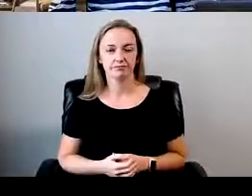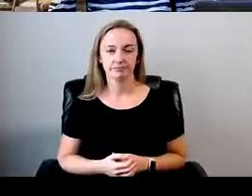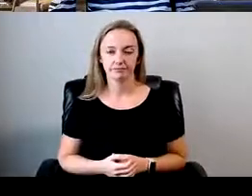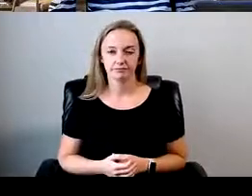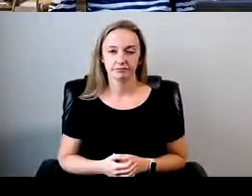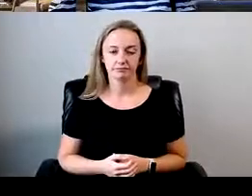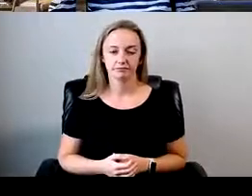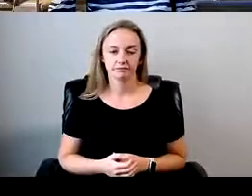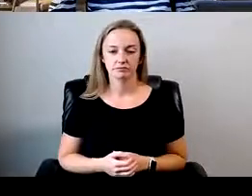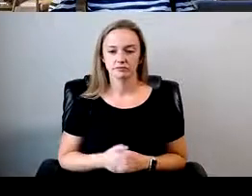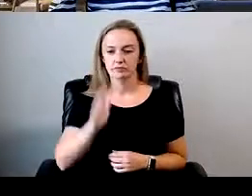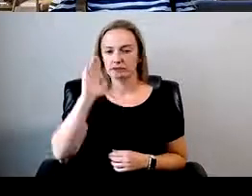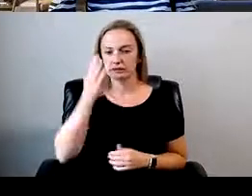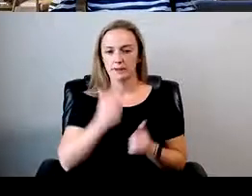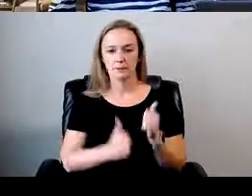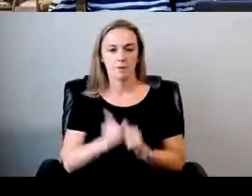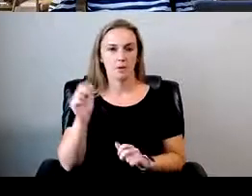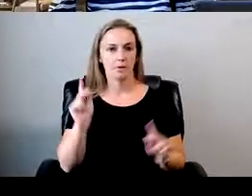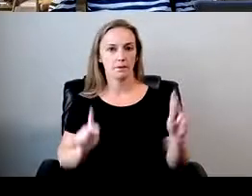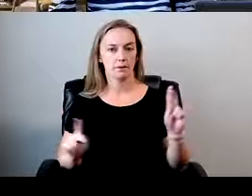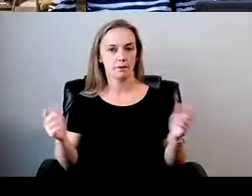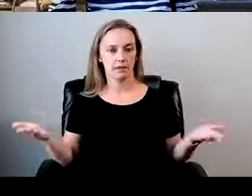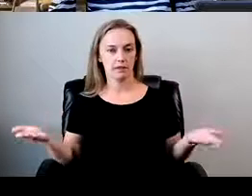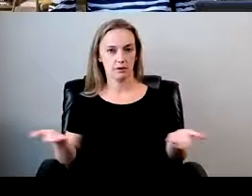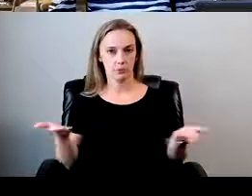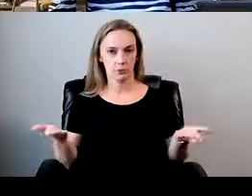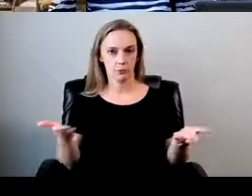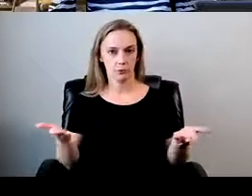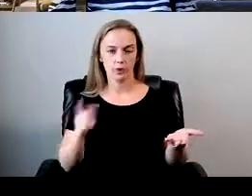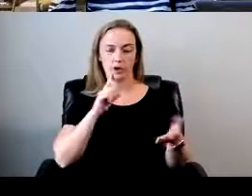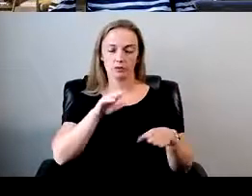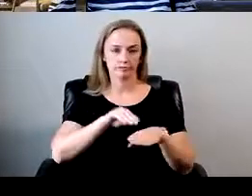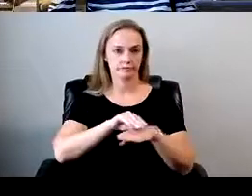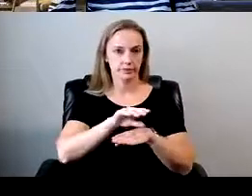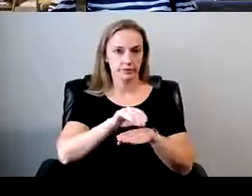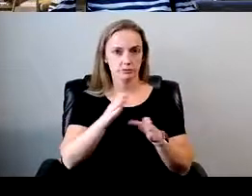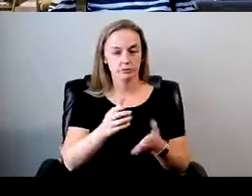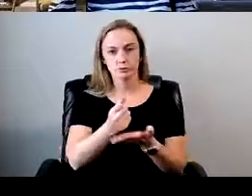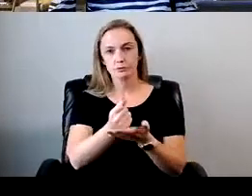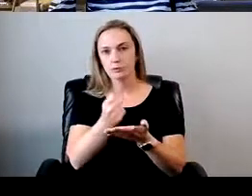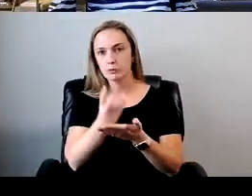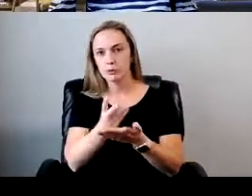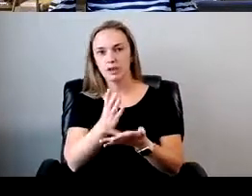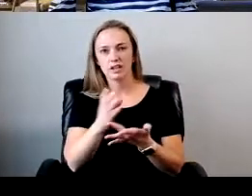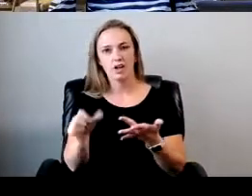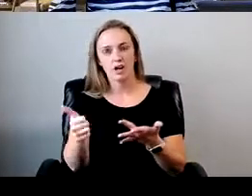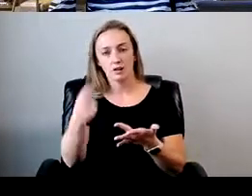And it looks like the majority of folks are a counselor, social worker, or other mental health professional,